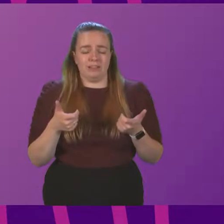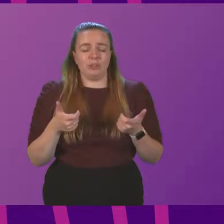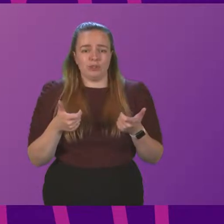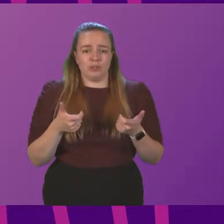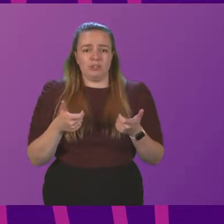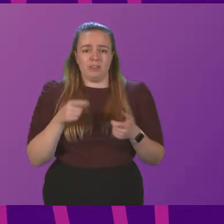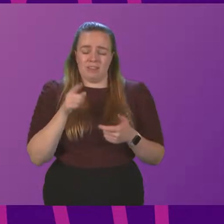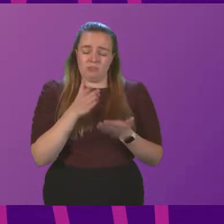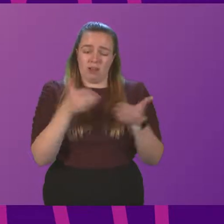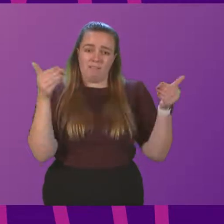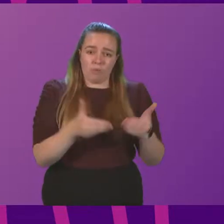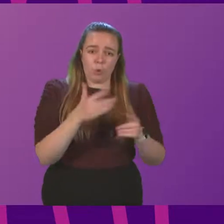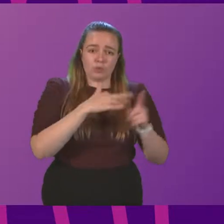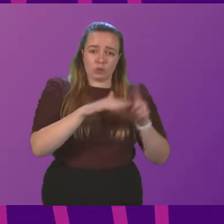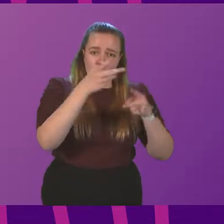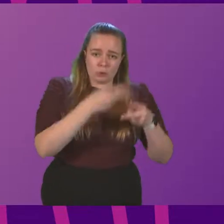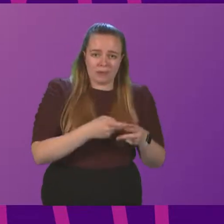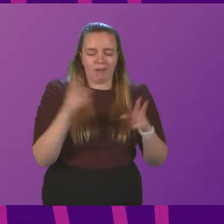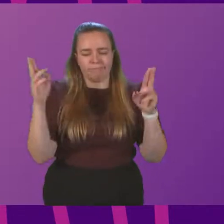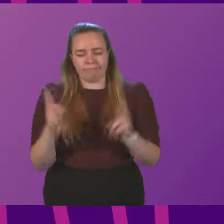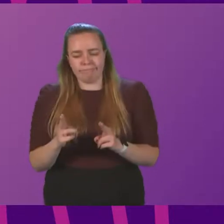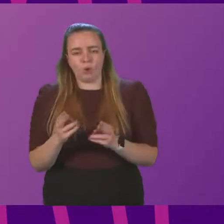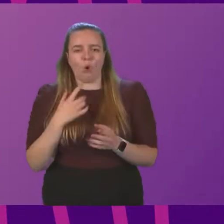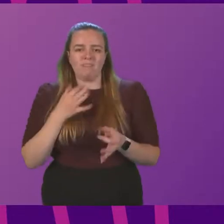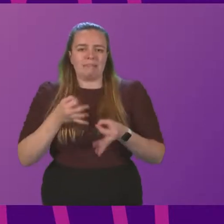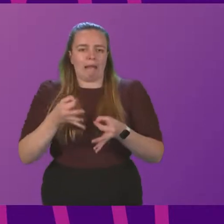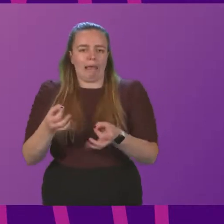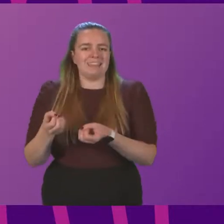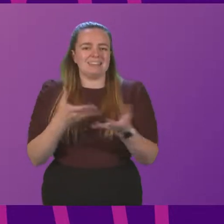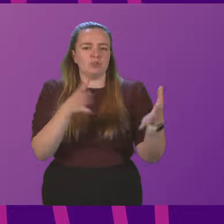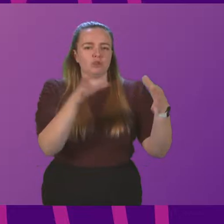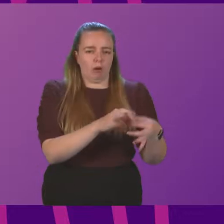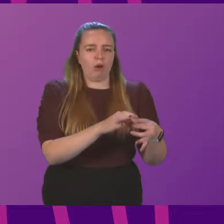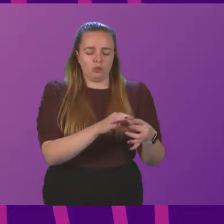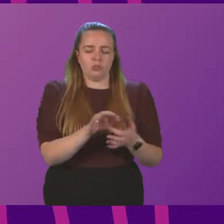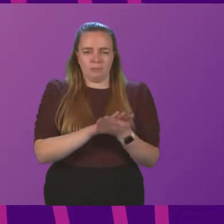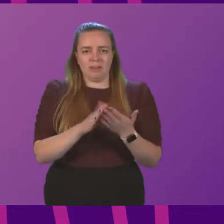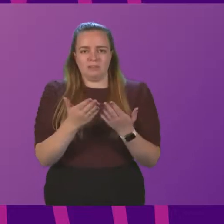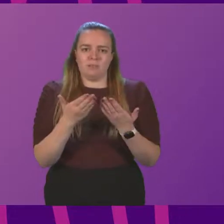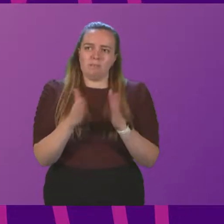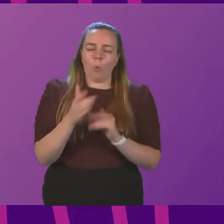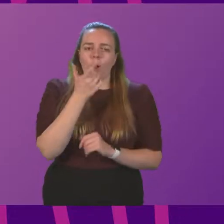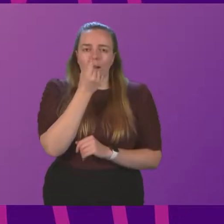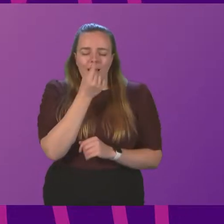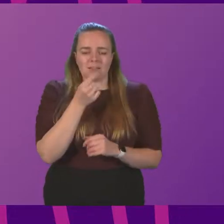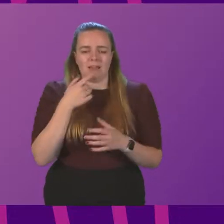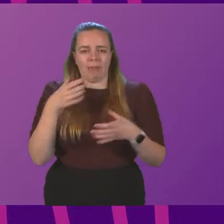on social care and supporting the reduction of delayed discharges in order to create more capacity in our acute and community hospitals.